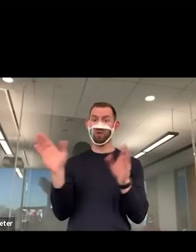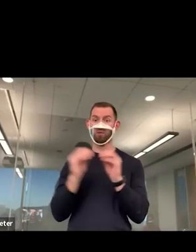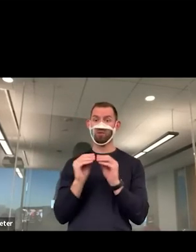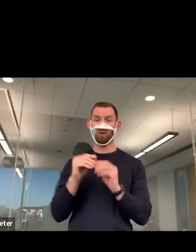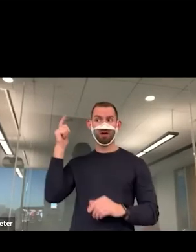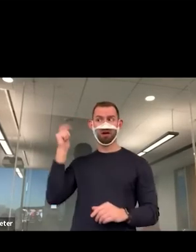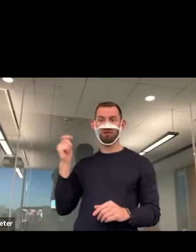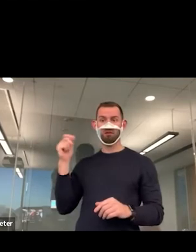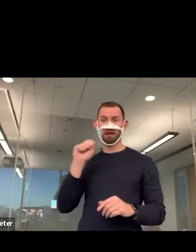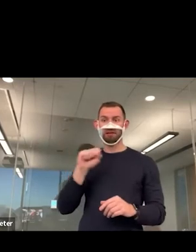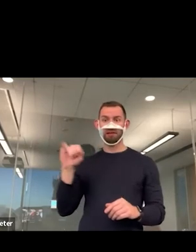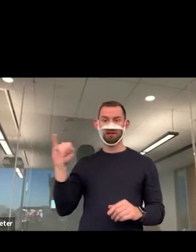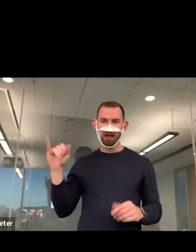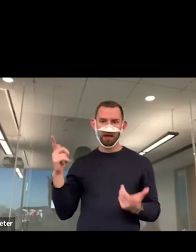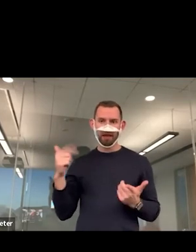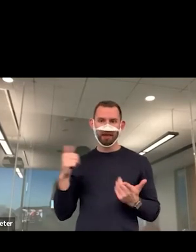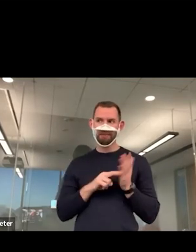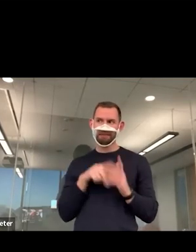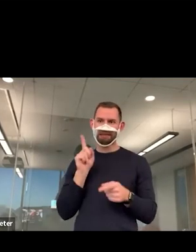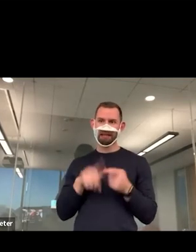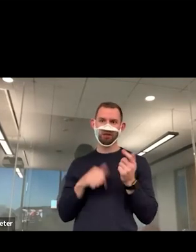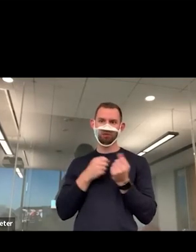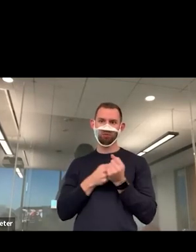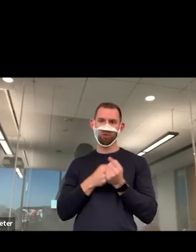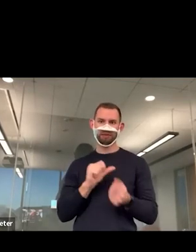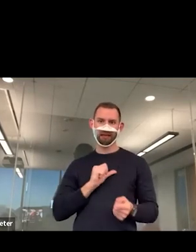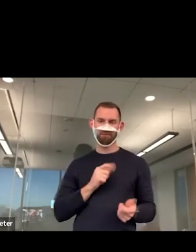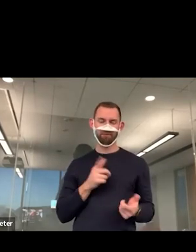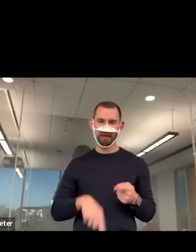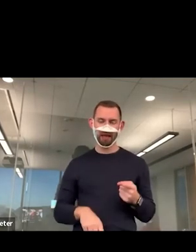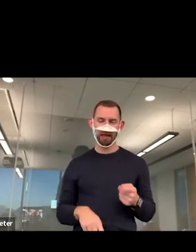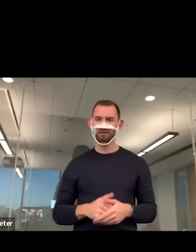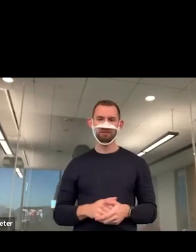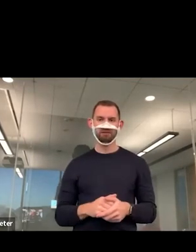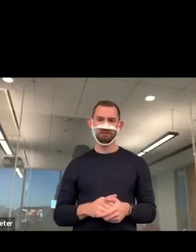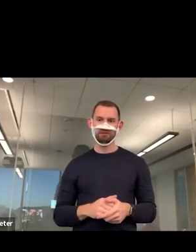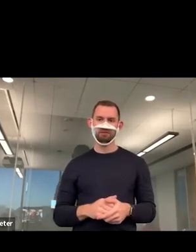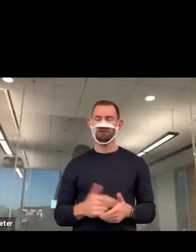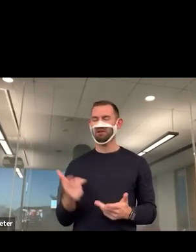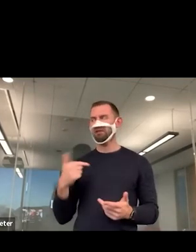and do you have any tips how I can support or advocate for my friend I wish I had a tip except